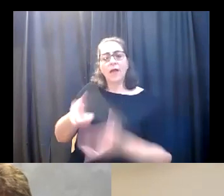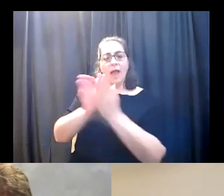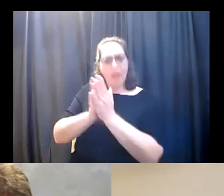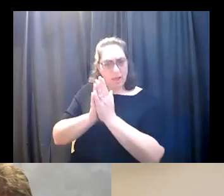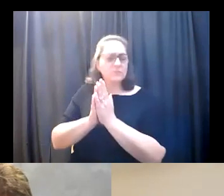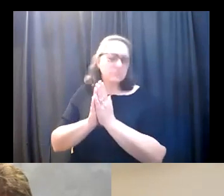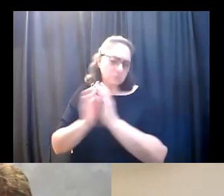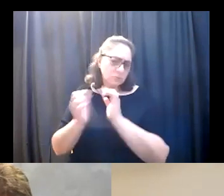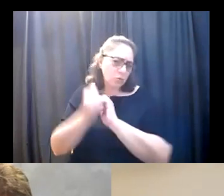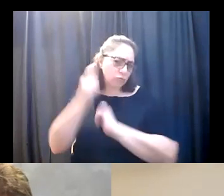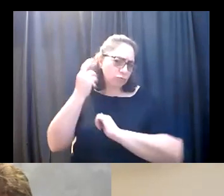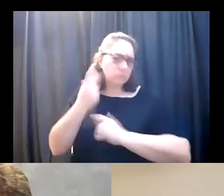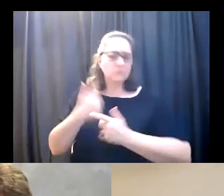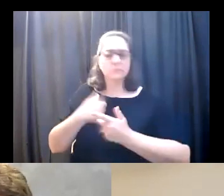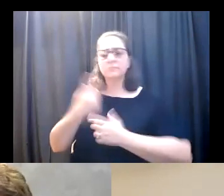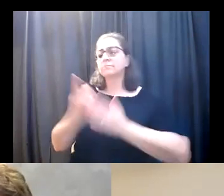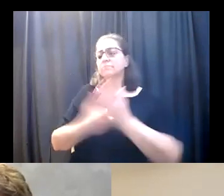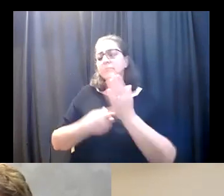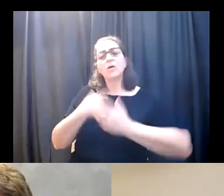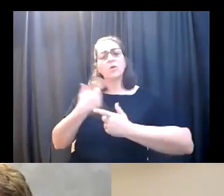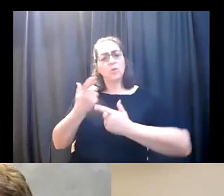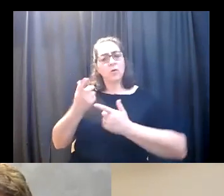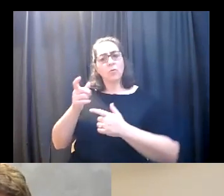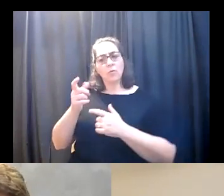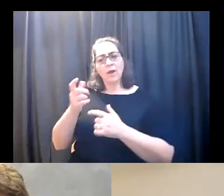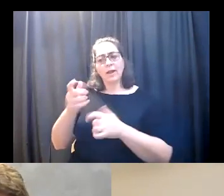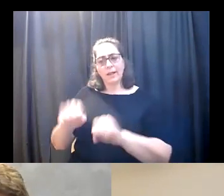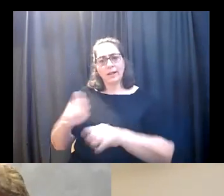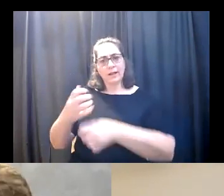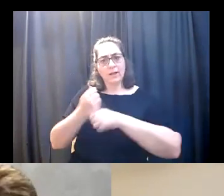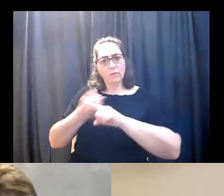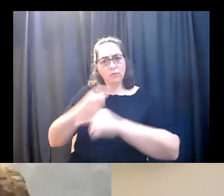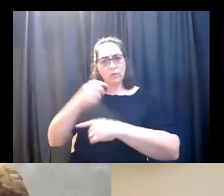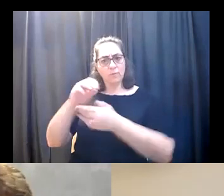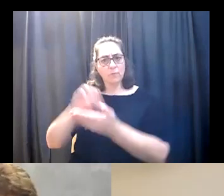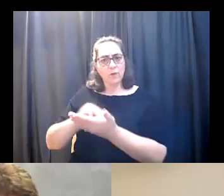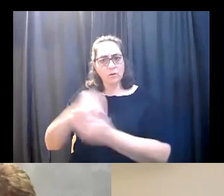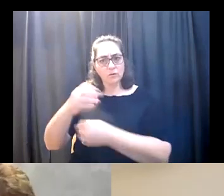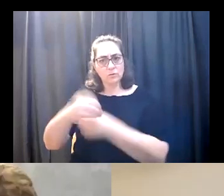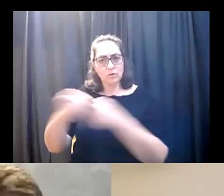from people because they understand that the person they papt to lip read or see expressions,